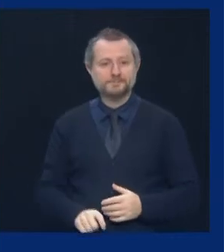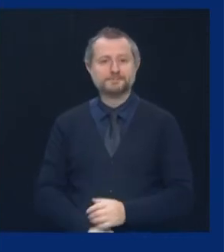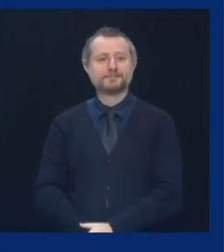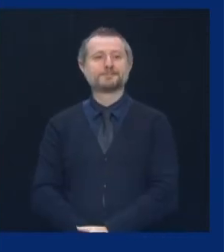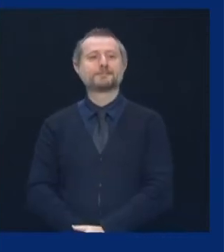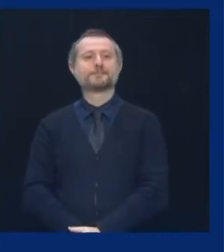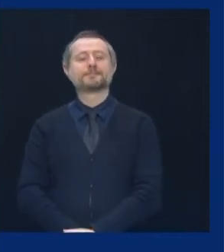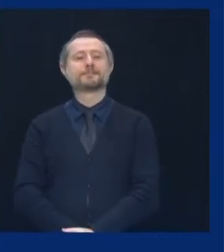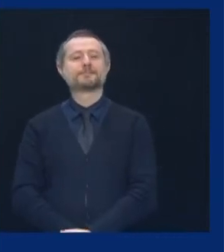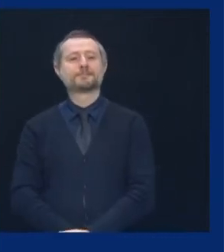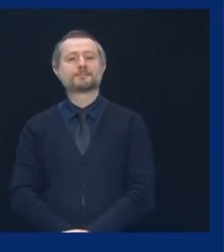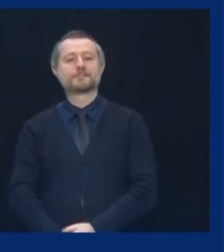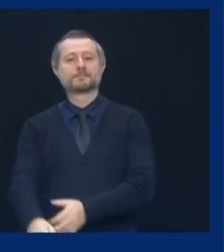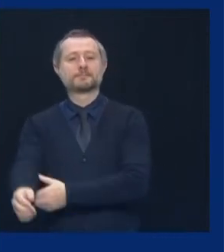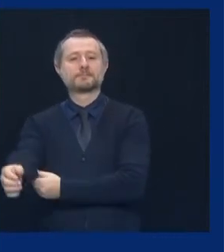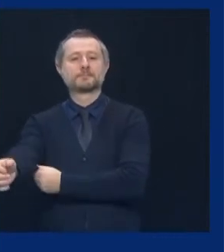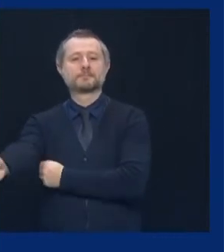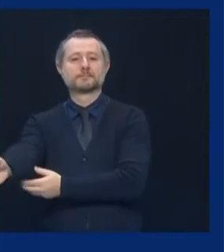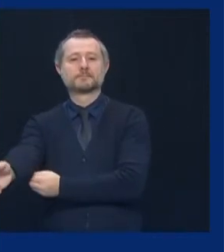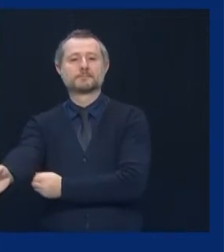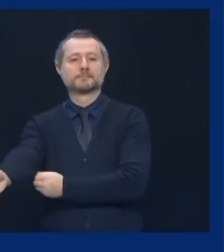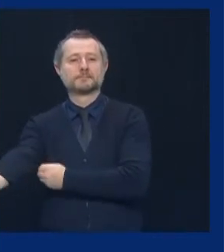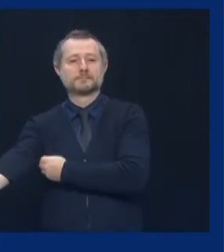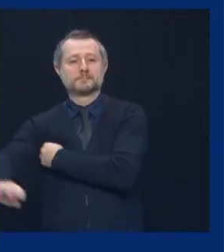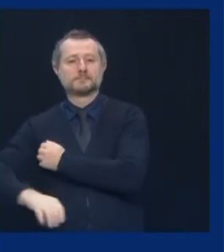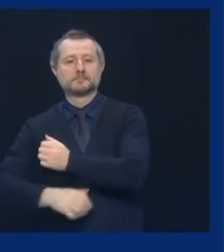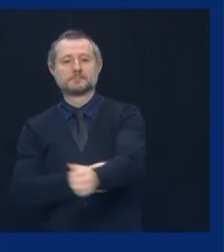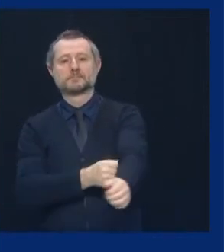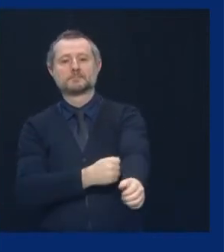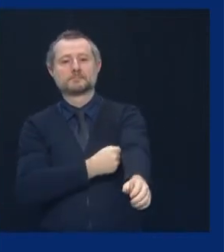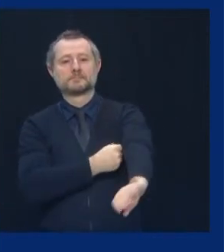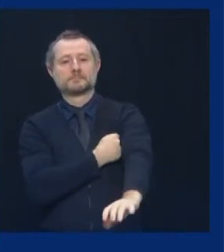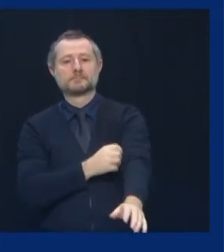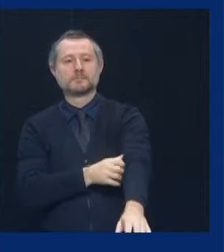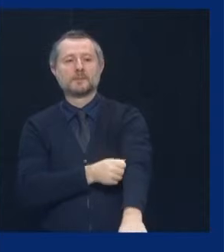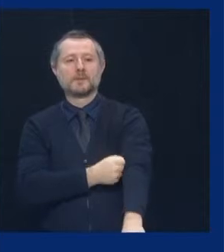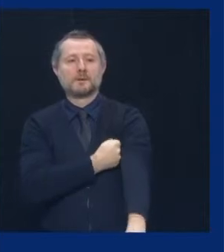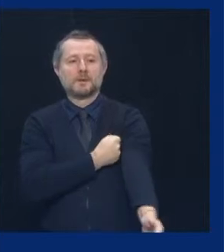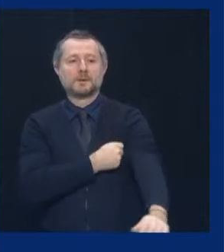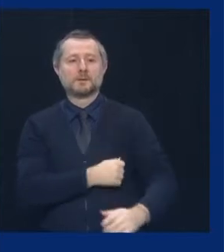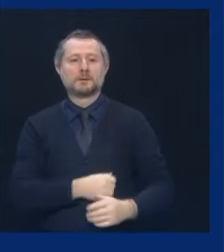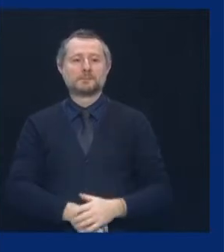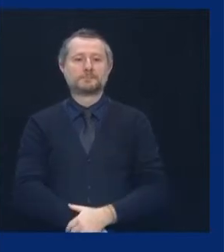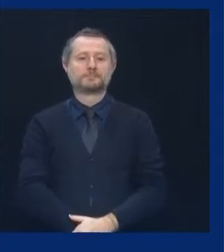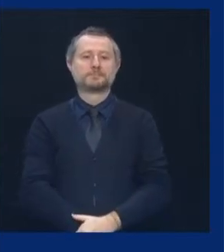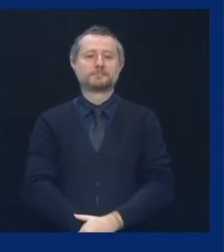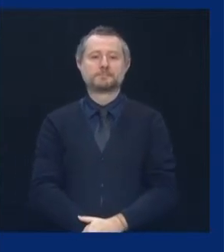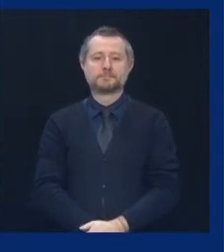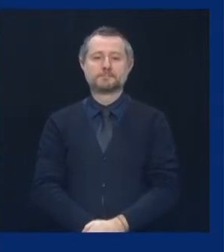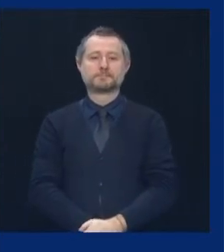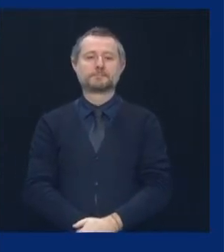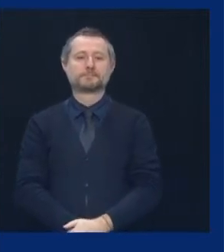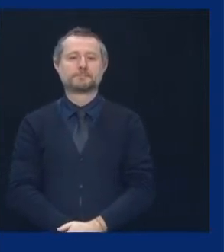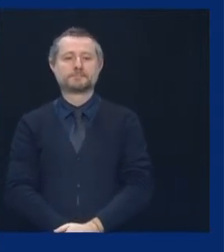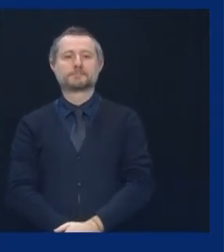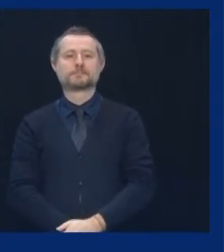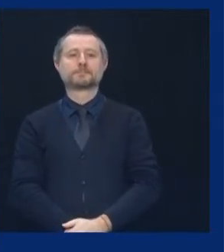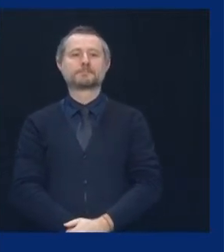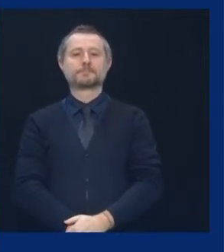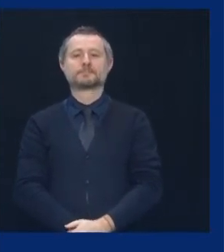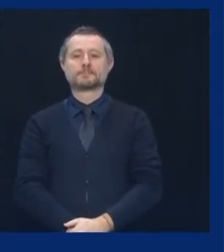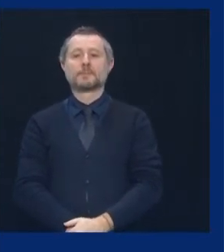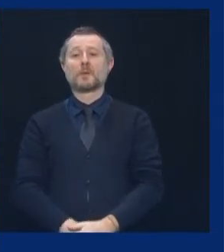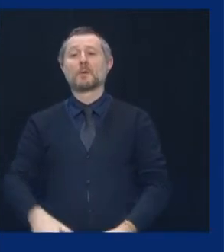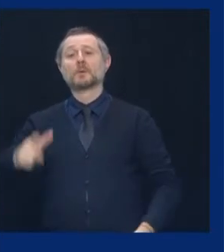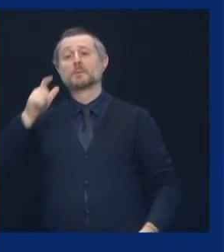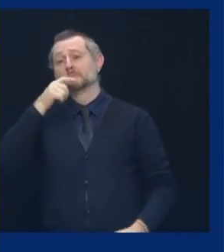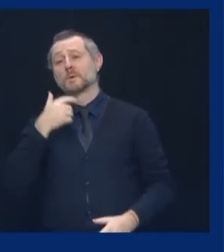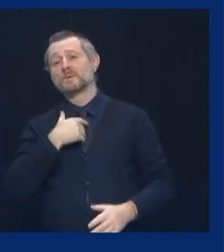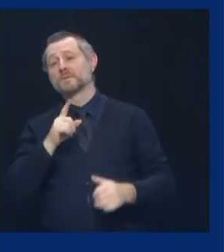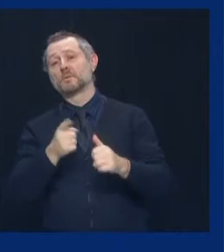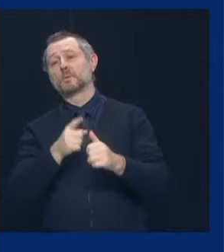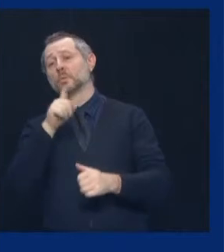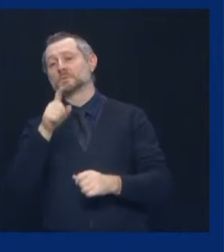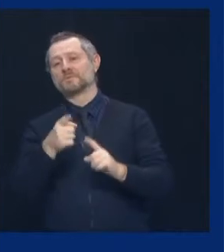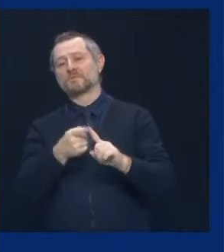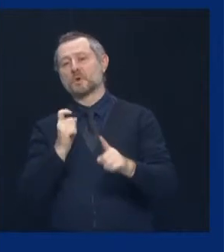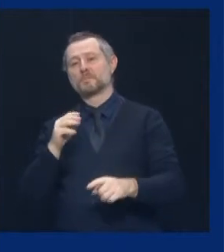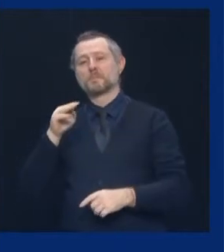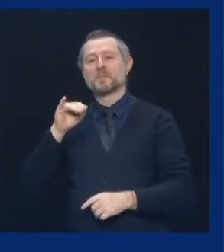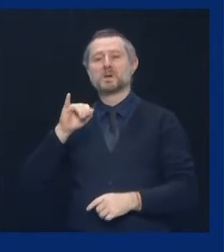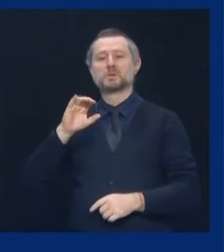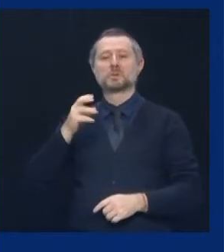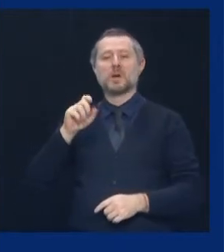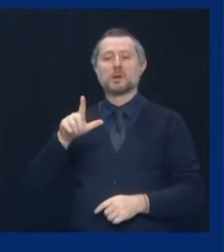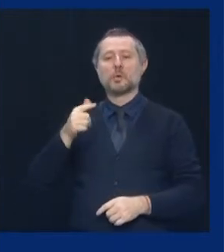WE'LL TAKE A MOMENT TO COMPILE